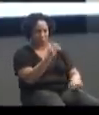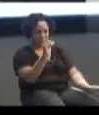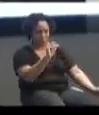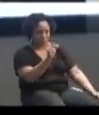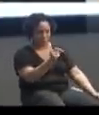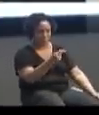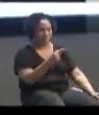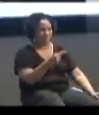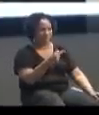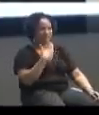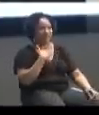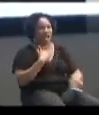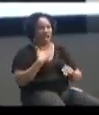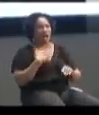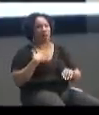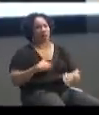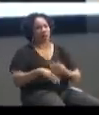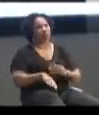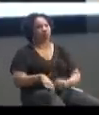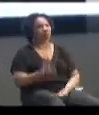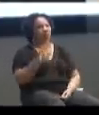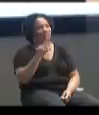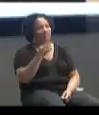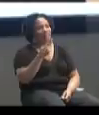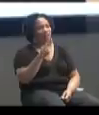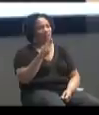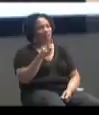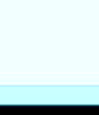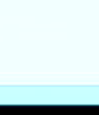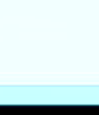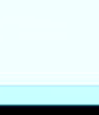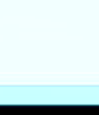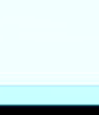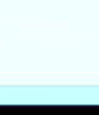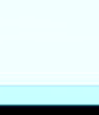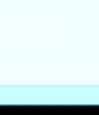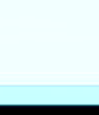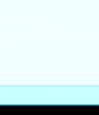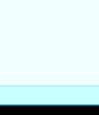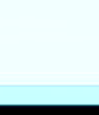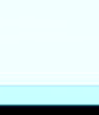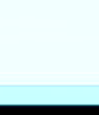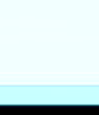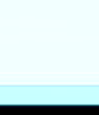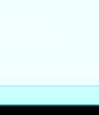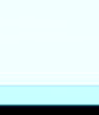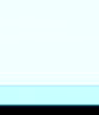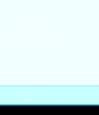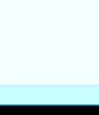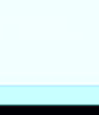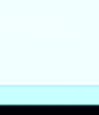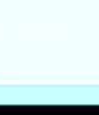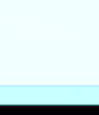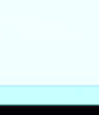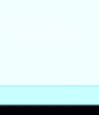I'M FROM DUBLIN, GEORGIA, I MIGHT WALK AROUND IN A LITTLE WHILE AND PINCH THOSE OF YOU WHO DON'T HAVE GREEN ON, ESPECIALLY